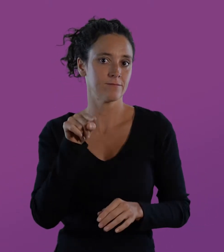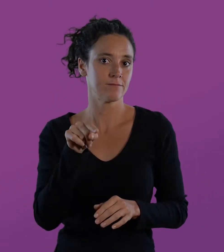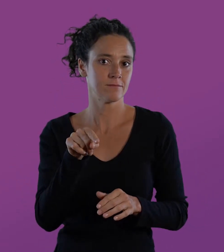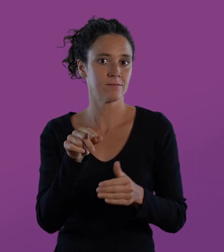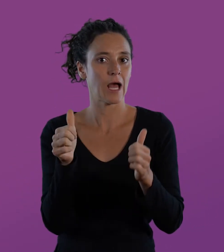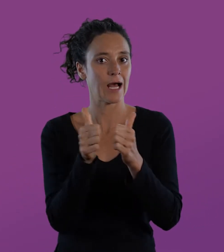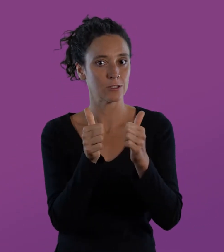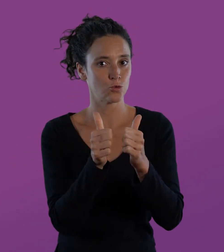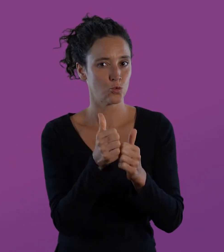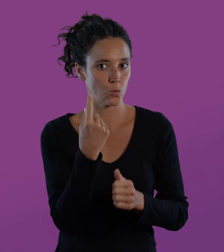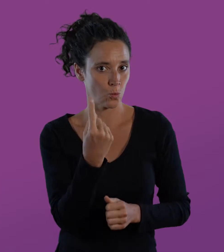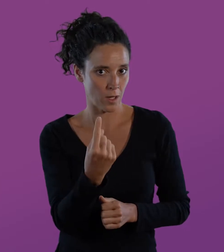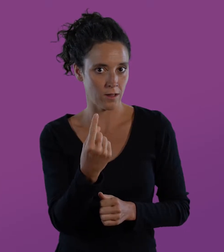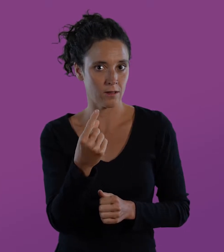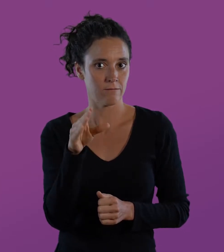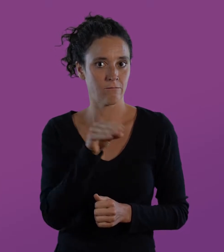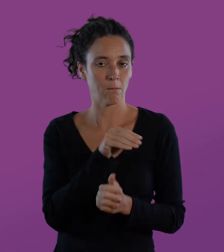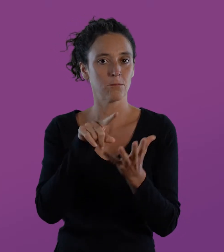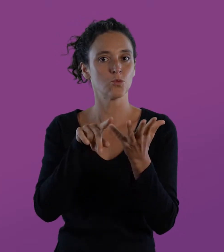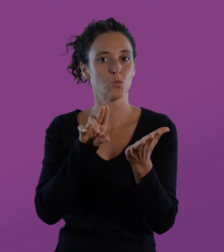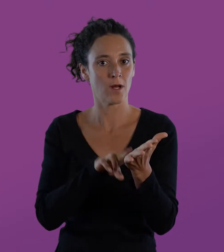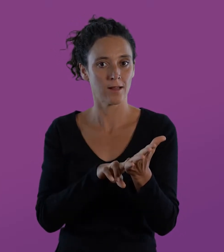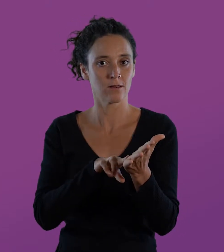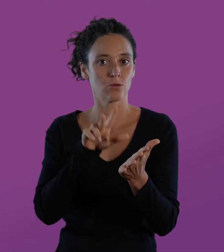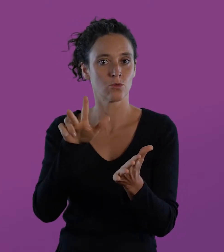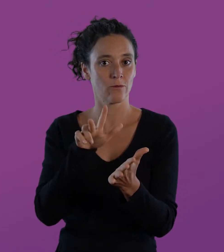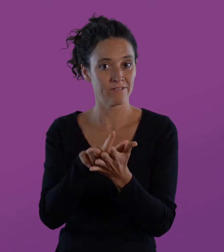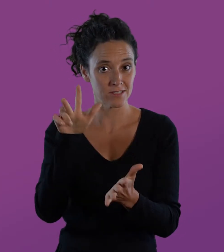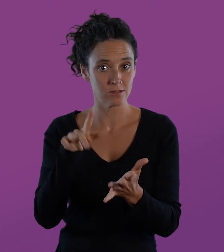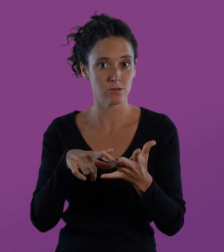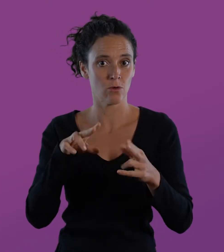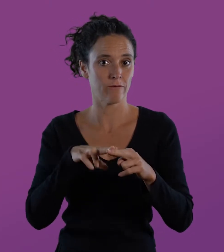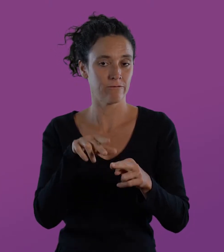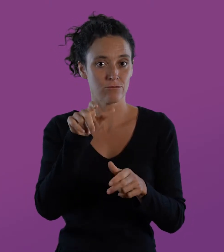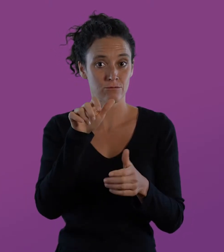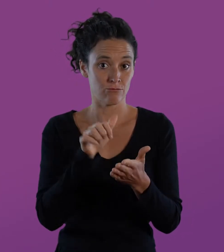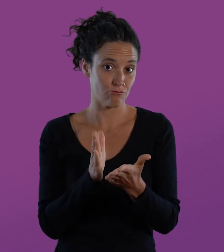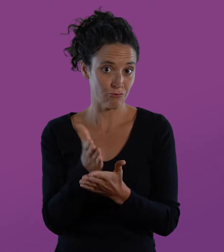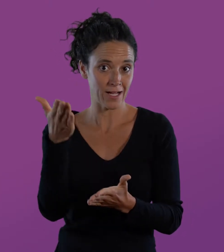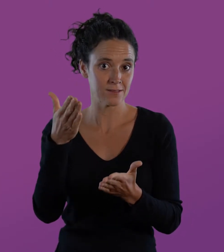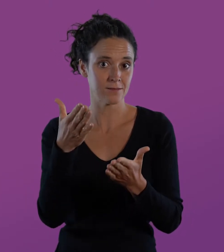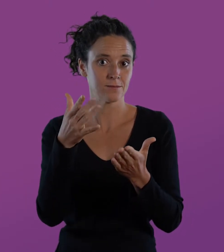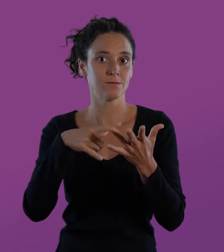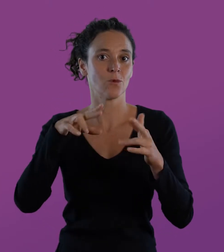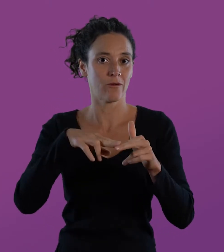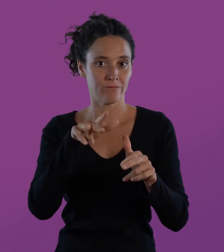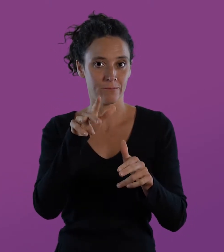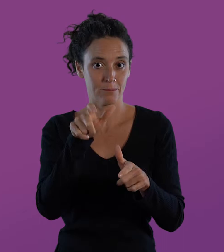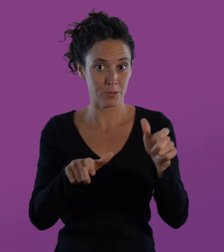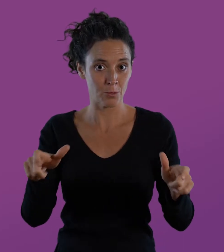From the words of Article 1 of the United Nations Convention on the Rights of Persons -